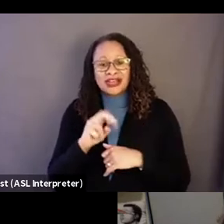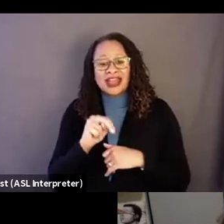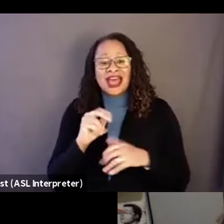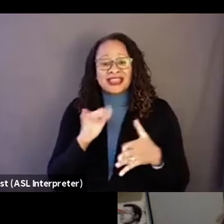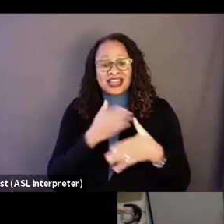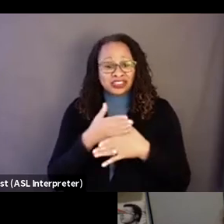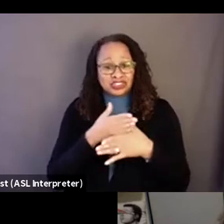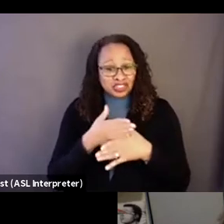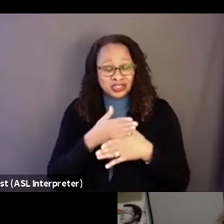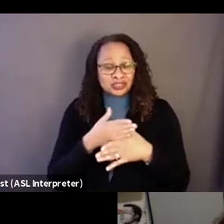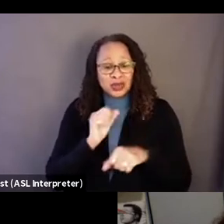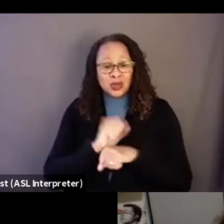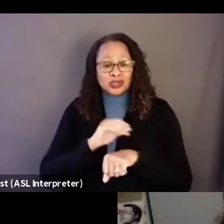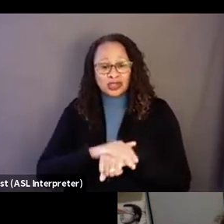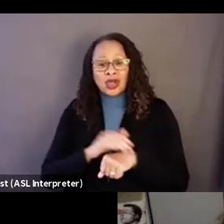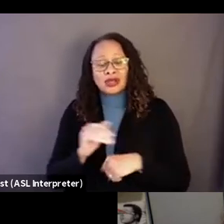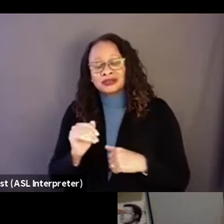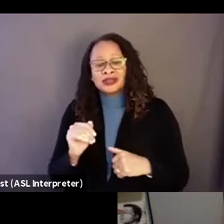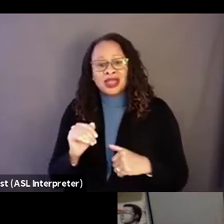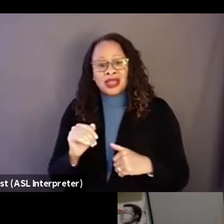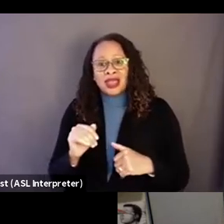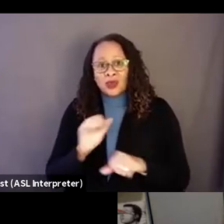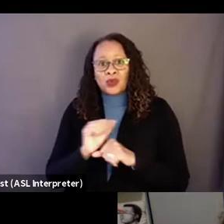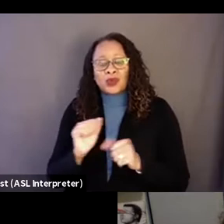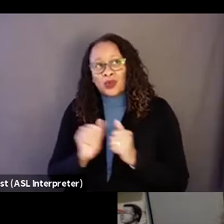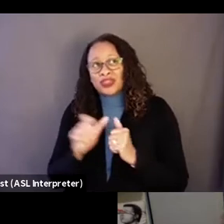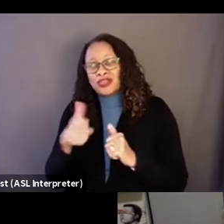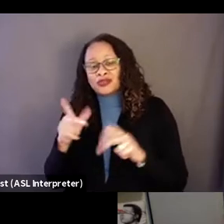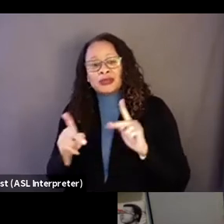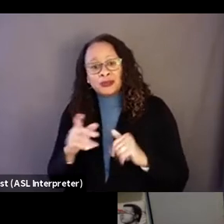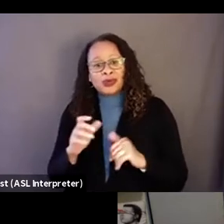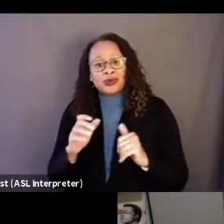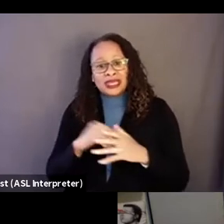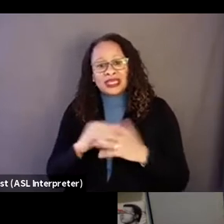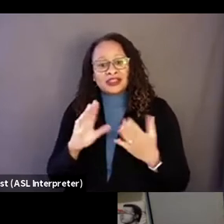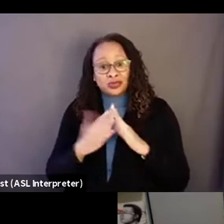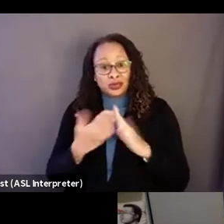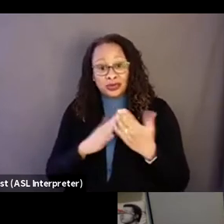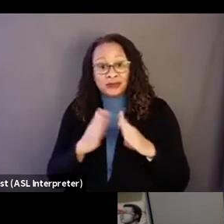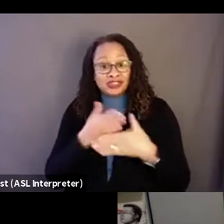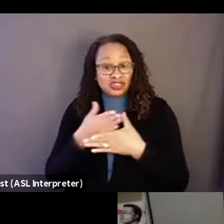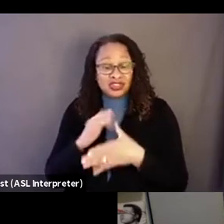of the Dee's Tots community. And I think those scenes are also my favorite, 'cause they're beautiful and lush